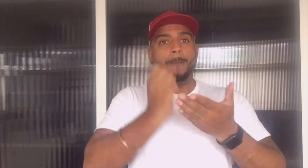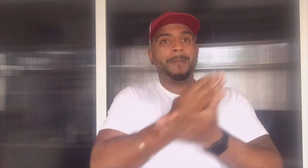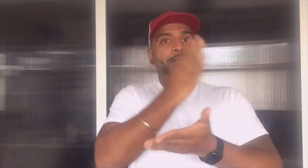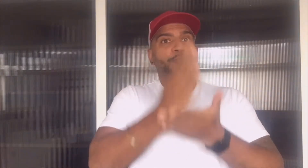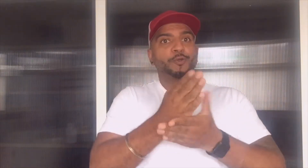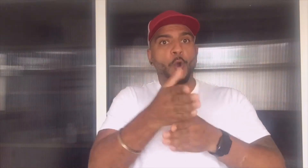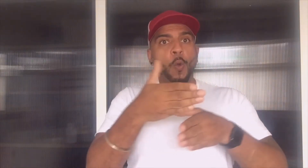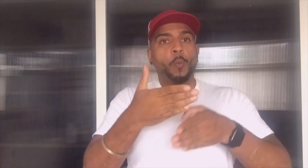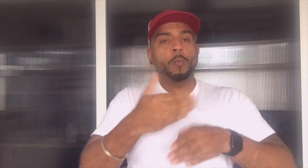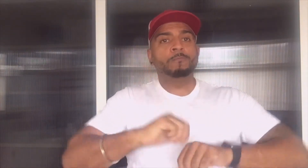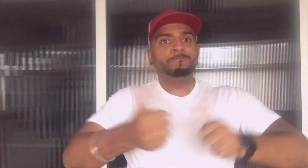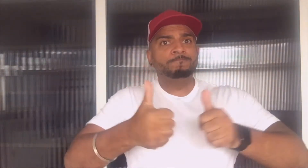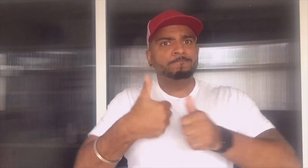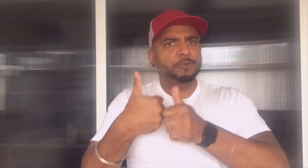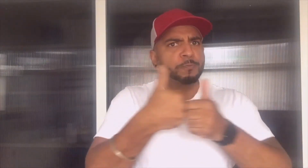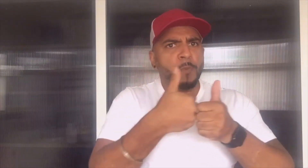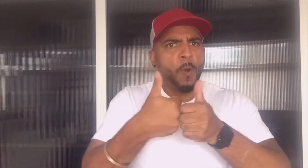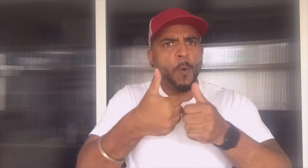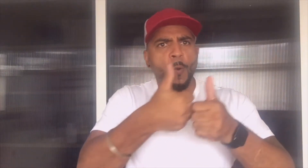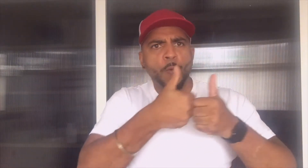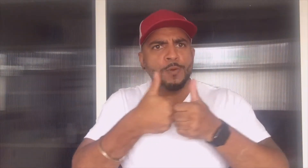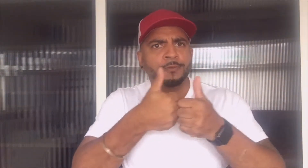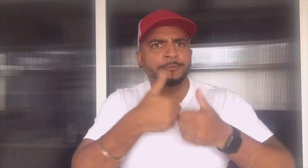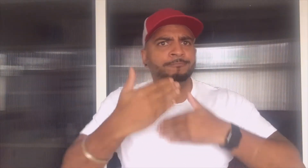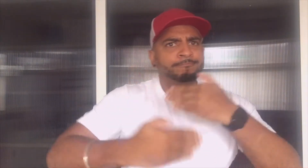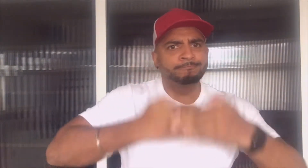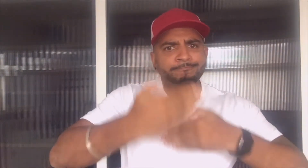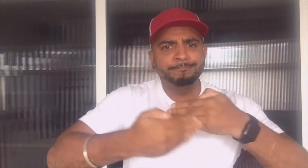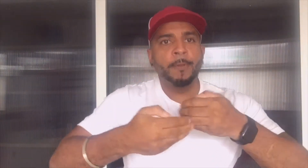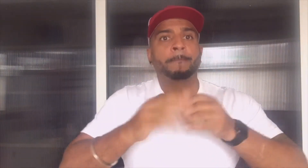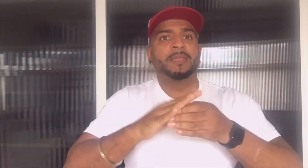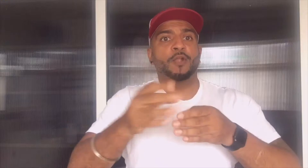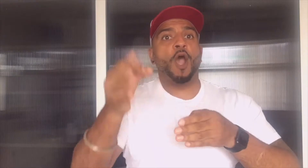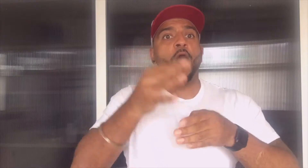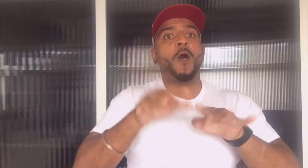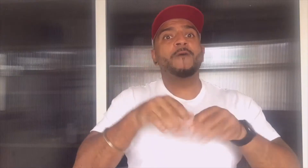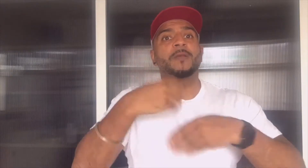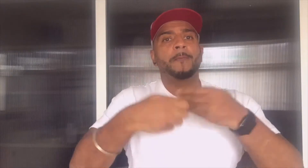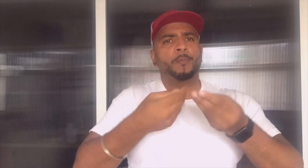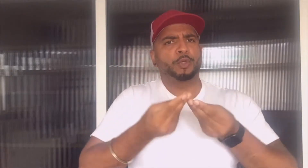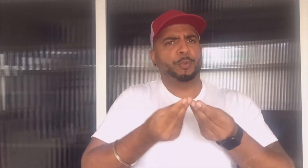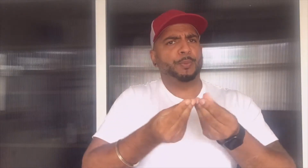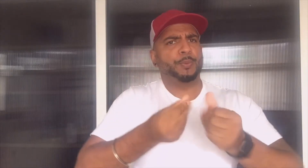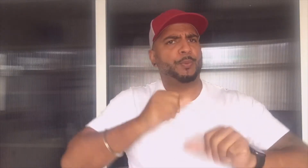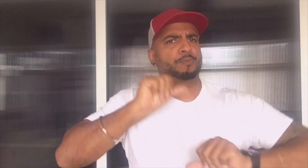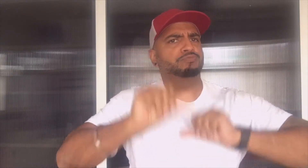providing essential support to ensure the DASH office runs smoothly and efficiently.